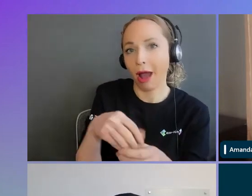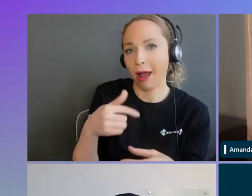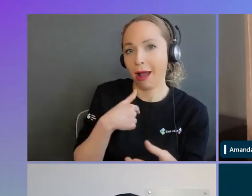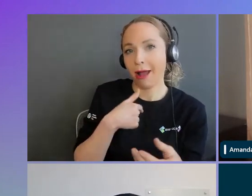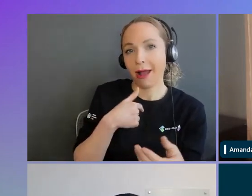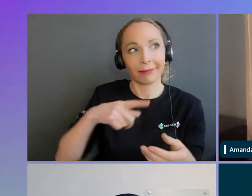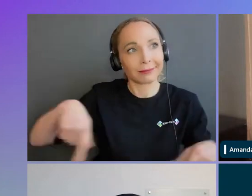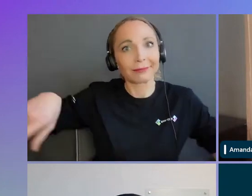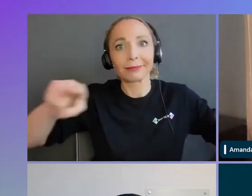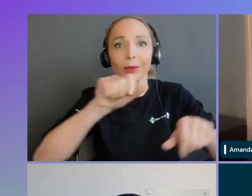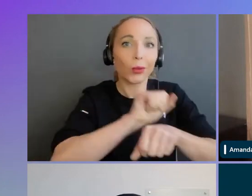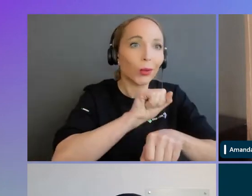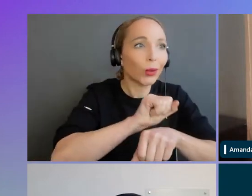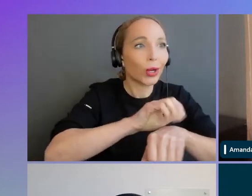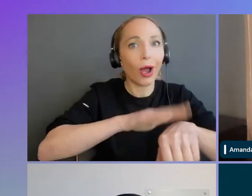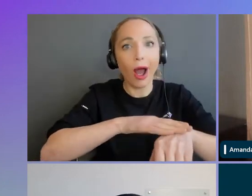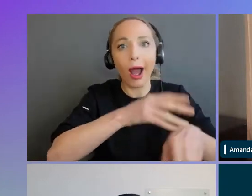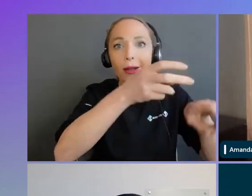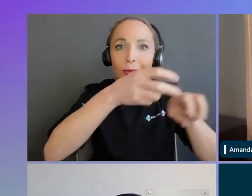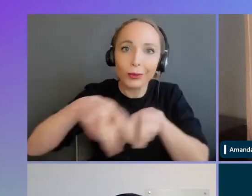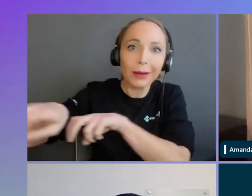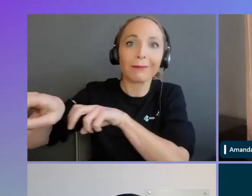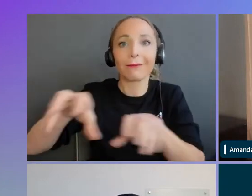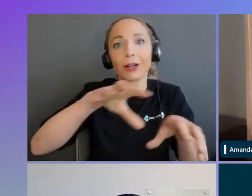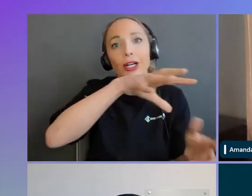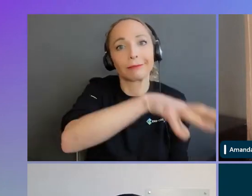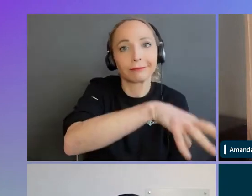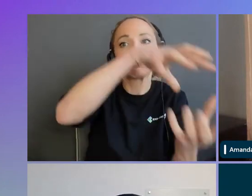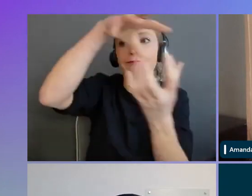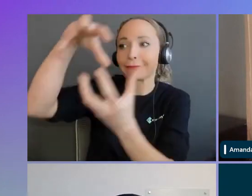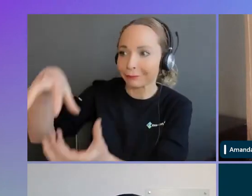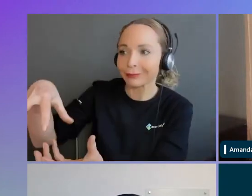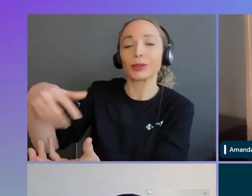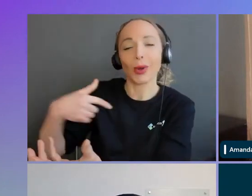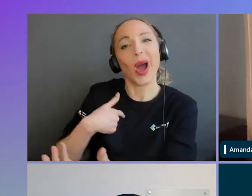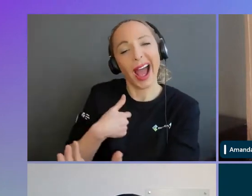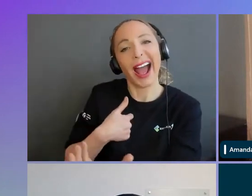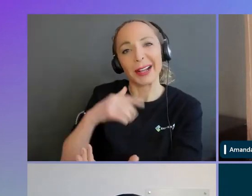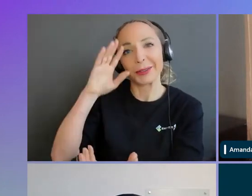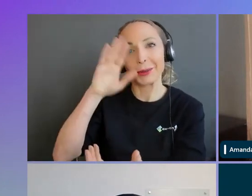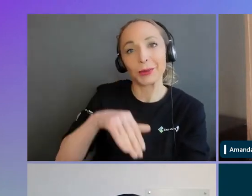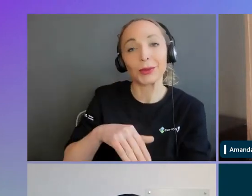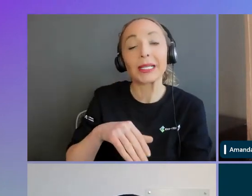teams, some of them owning that as well. So they are going to um, we host it all on confluence. So they, they go to